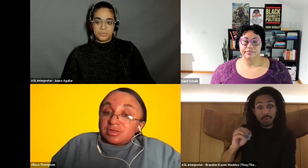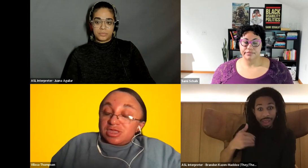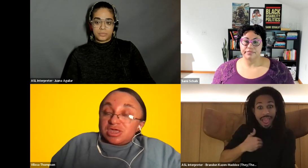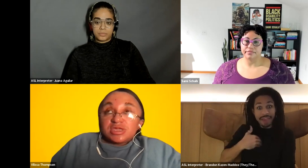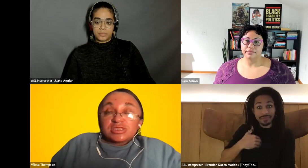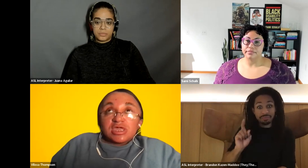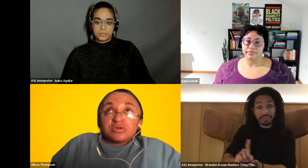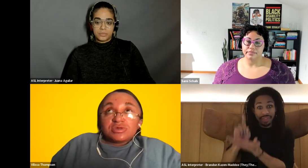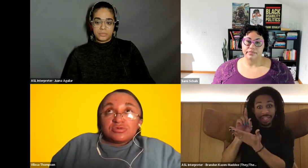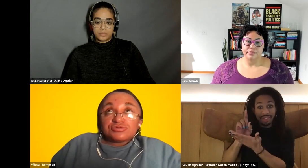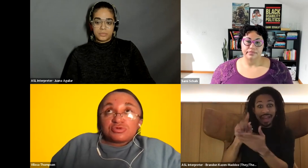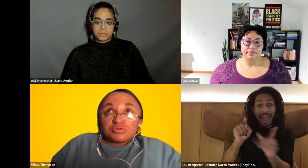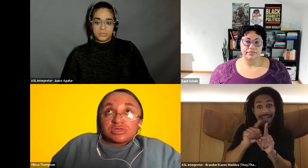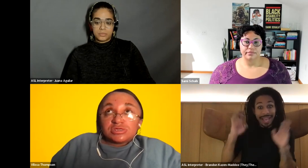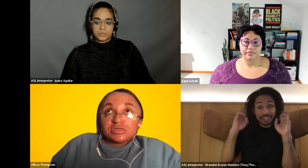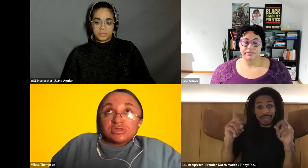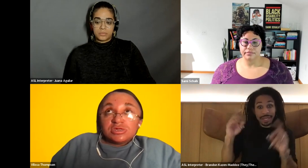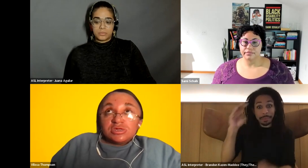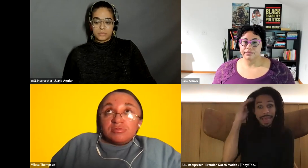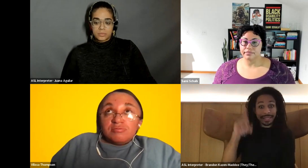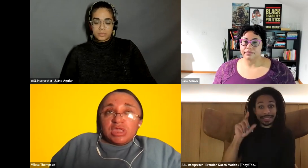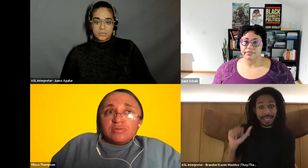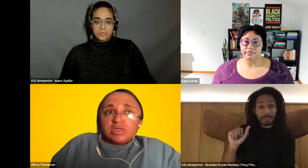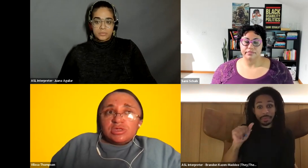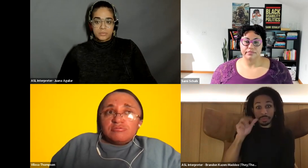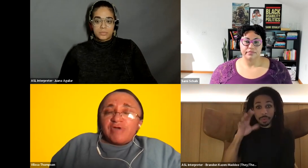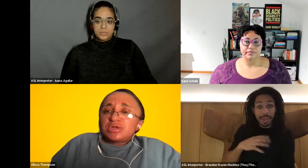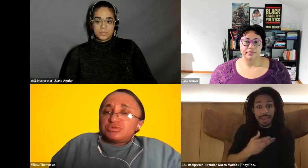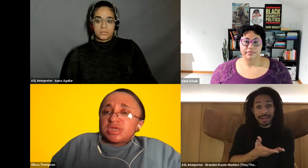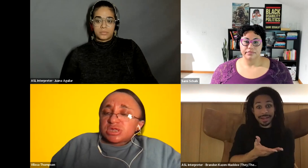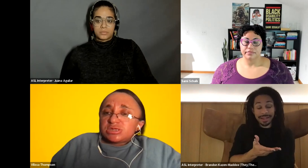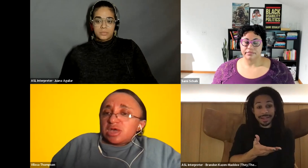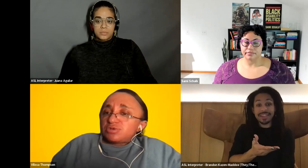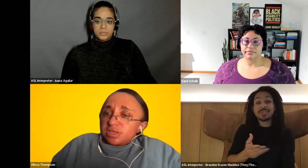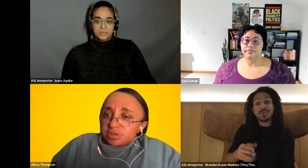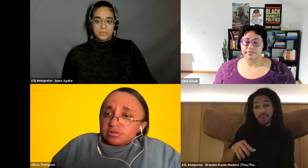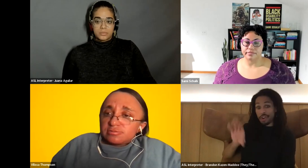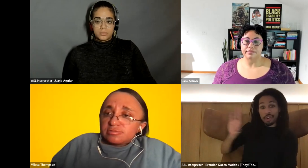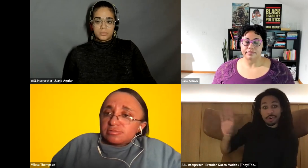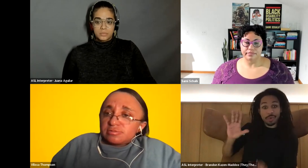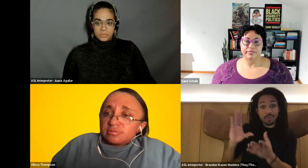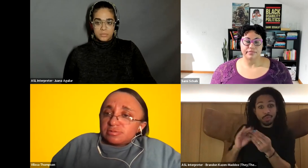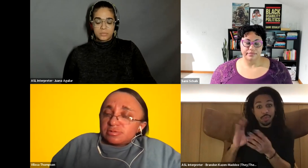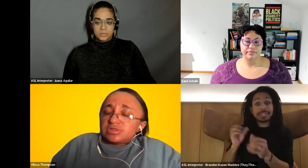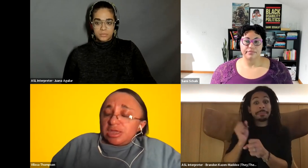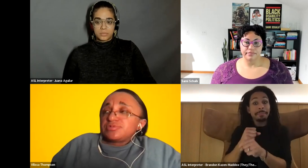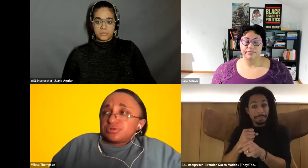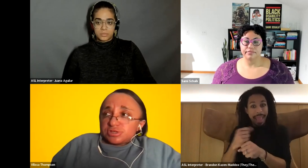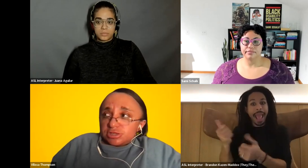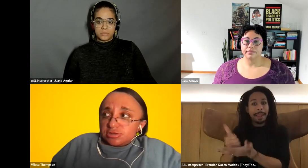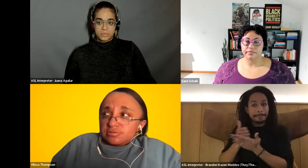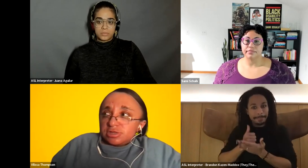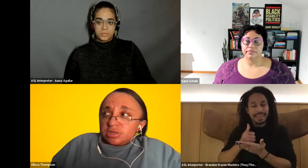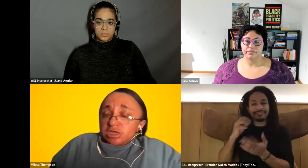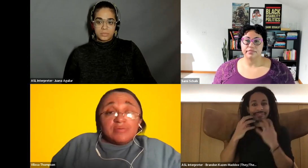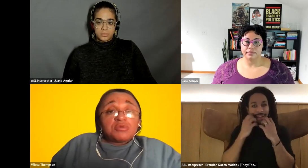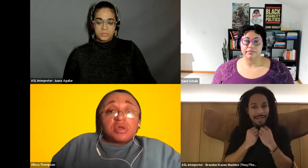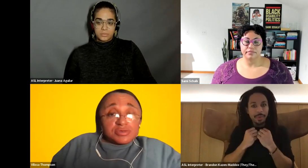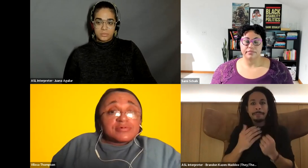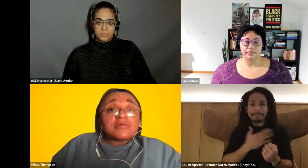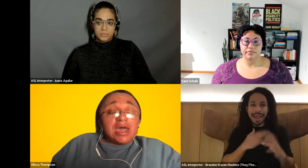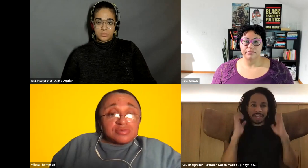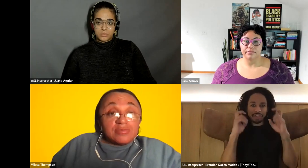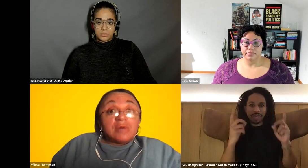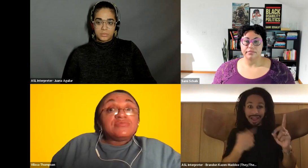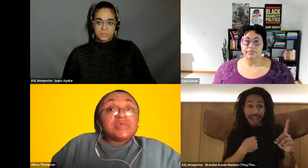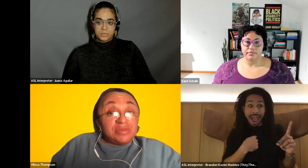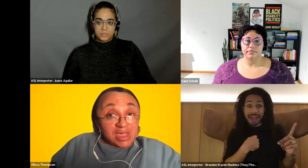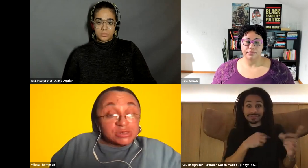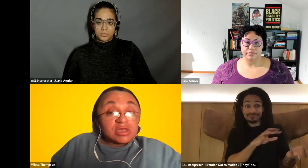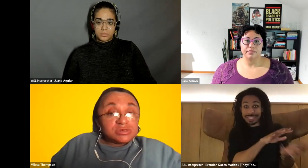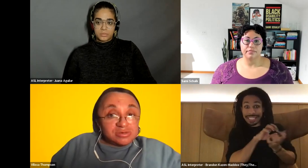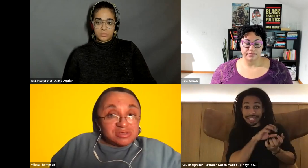Vilissa Thompson: and I think that here in those stories made me value the education I was able to give. Are you able to receive? And my grandmother Very. Adm about me getting my education.